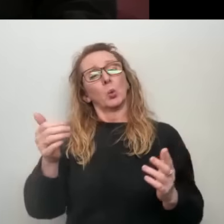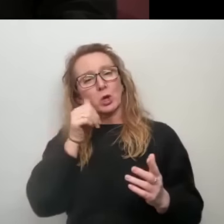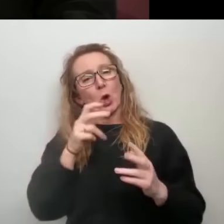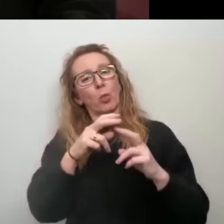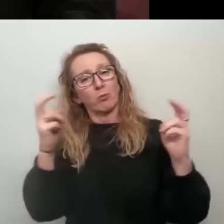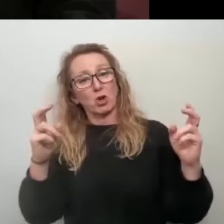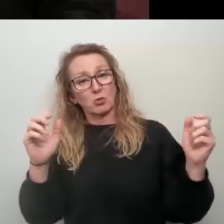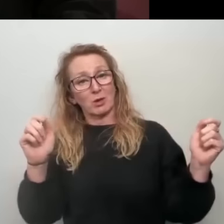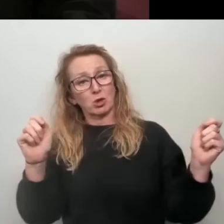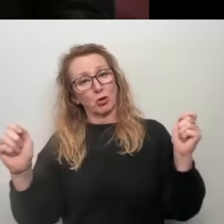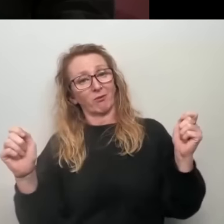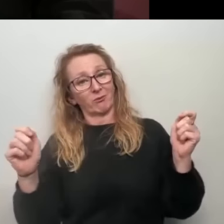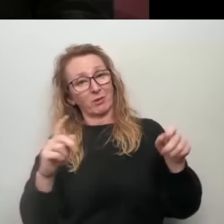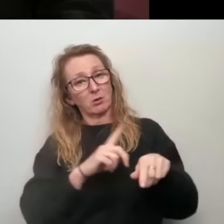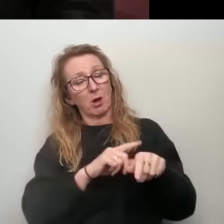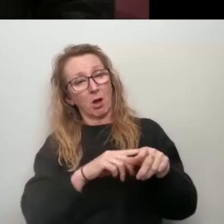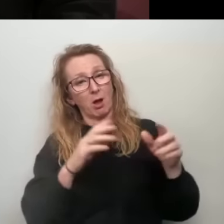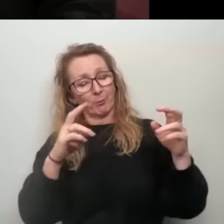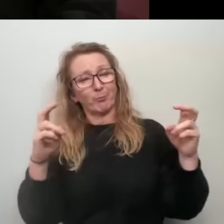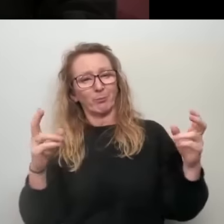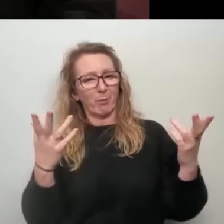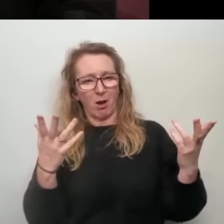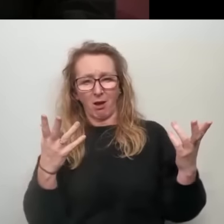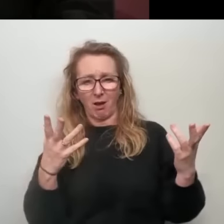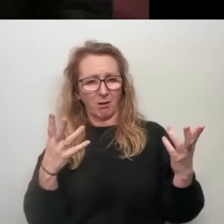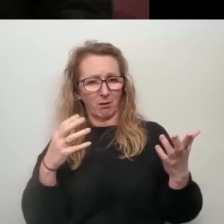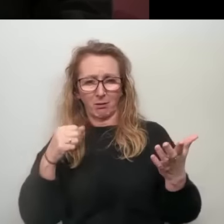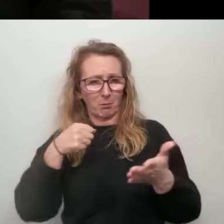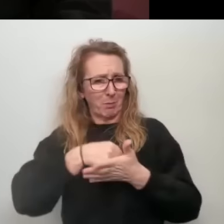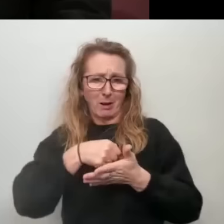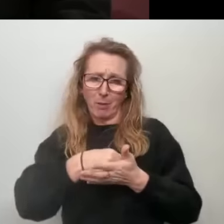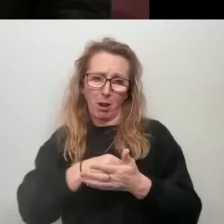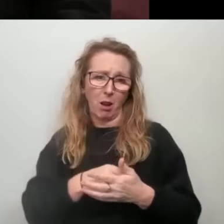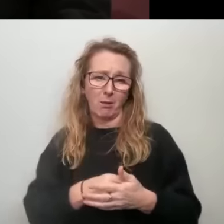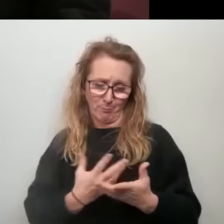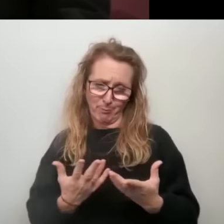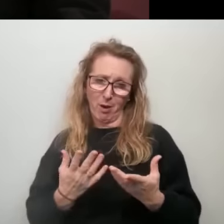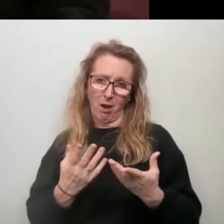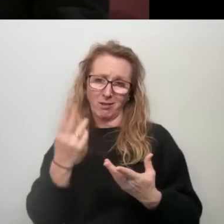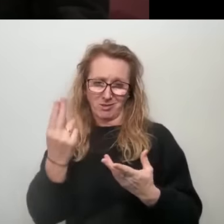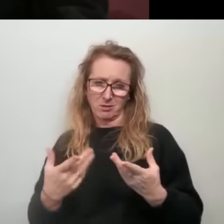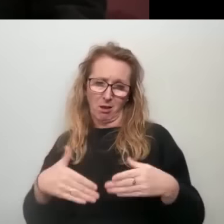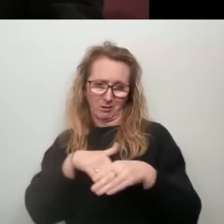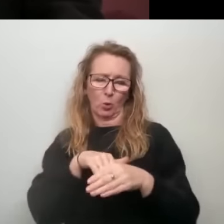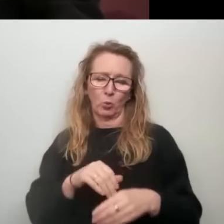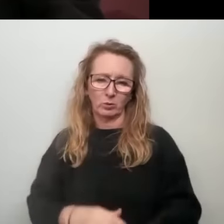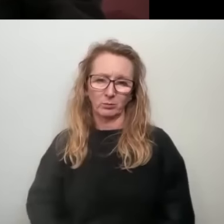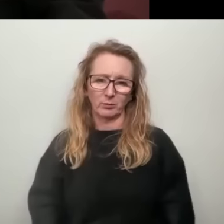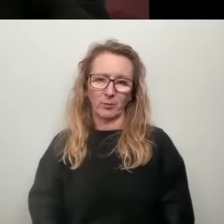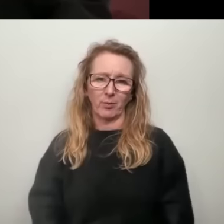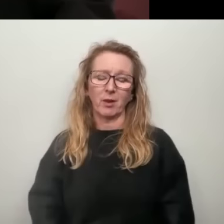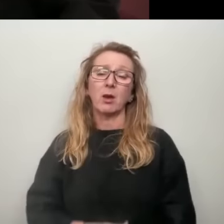But we can see that that's part of it. Okay, thanks very much, and a question from Sue,